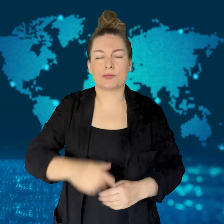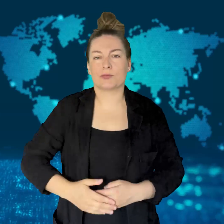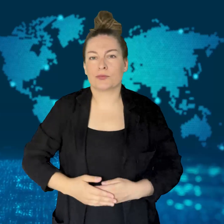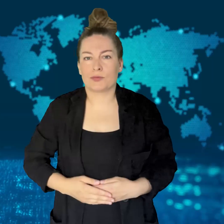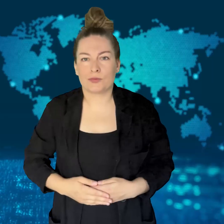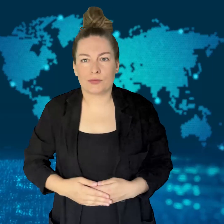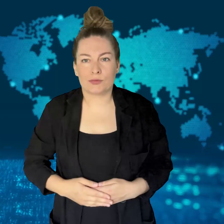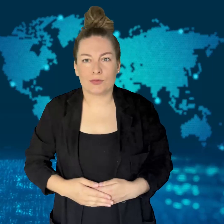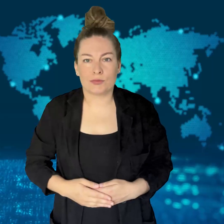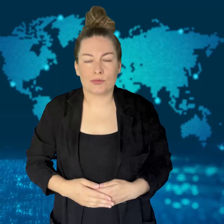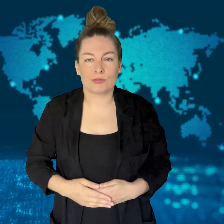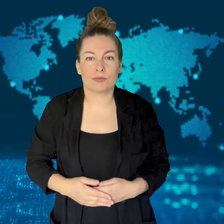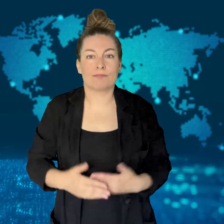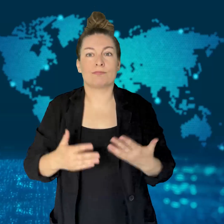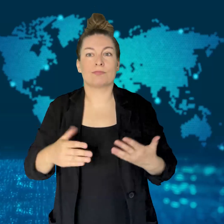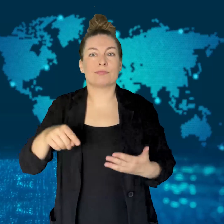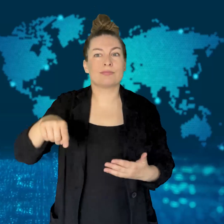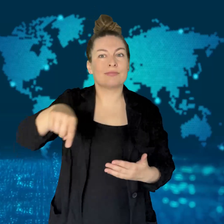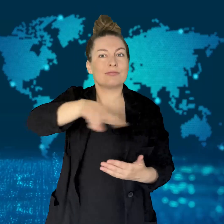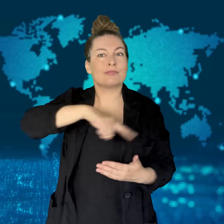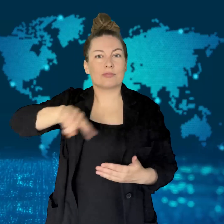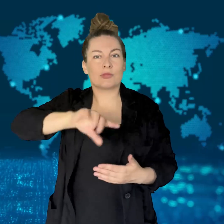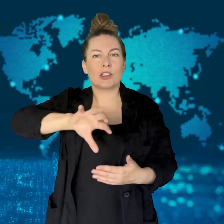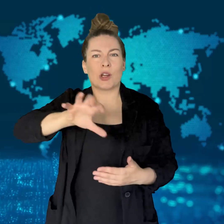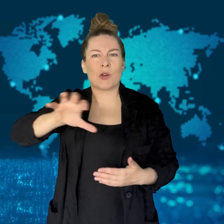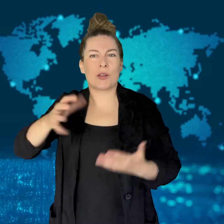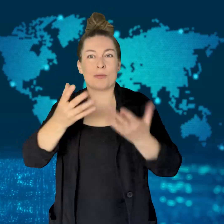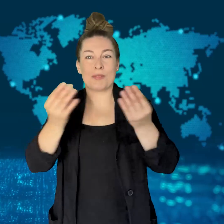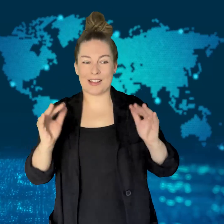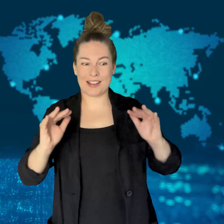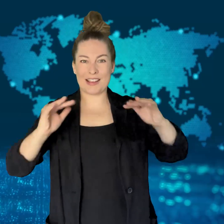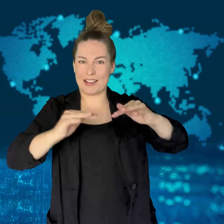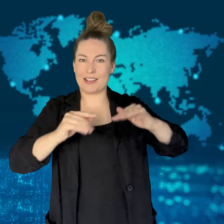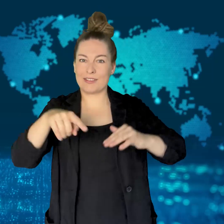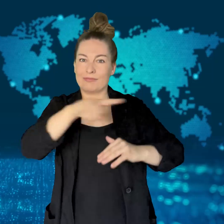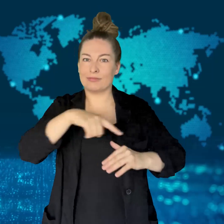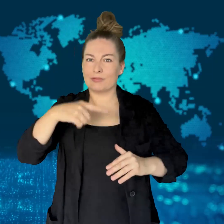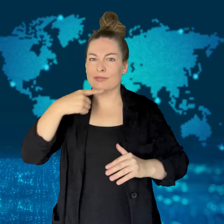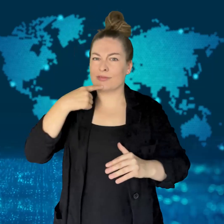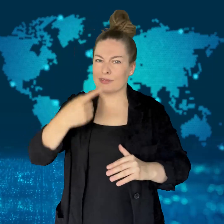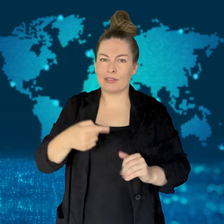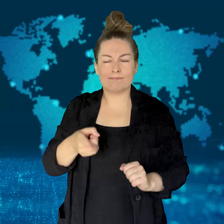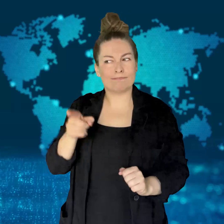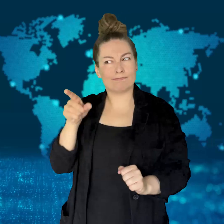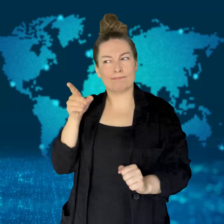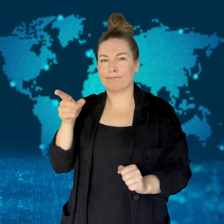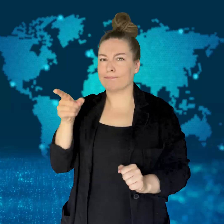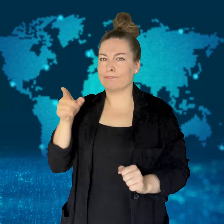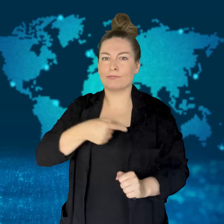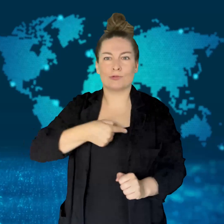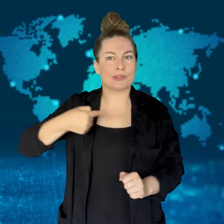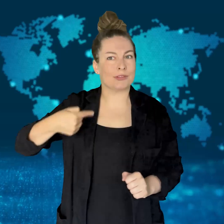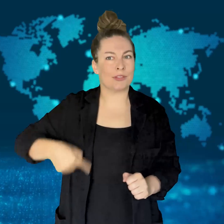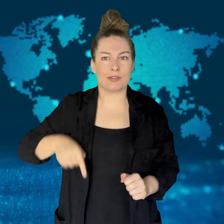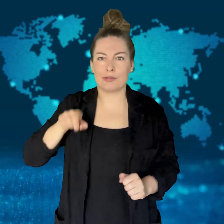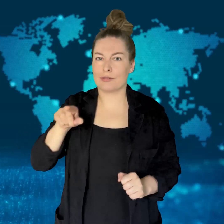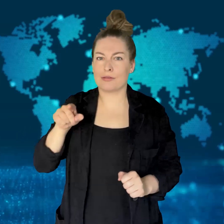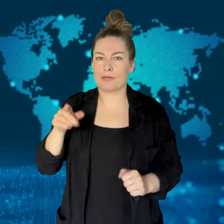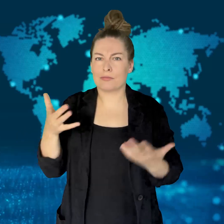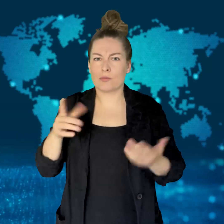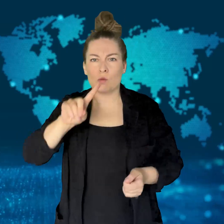China refused to attend if Russia was not included.